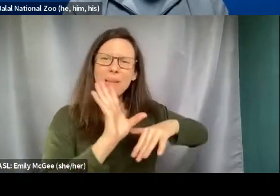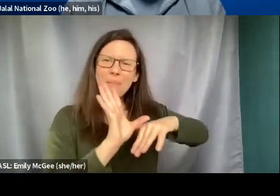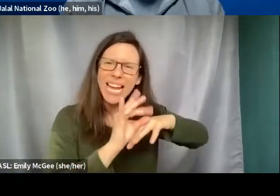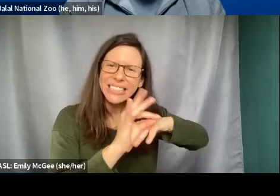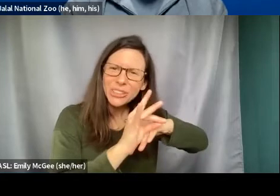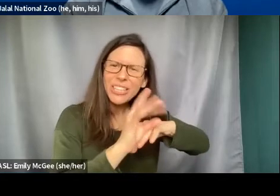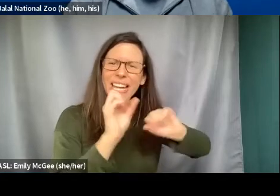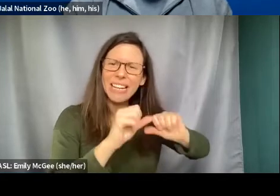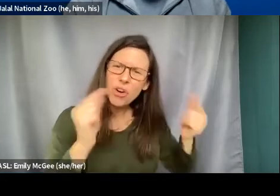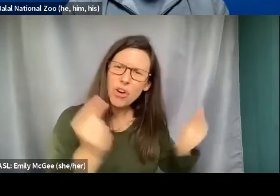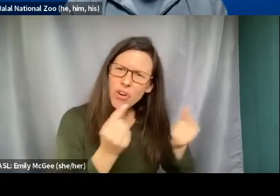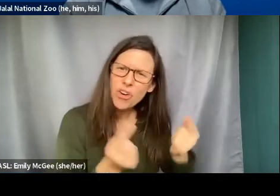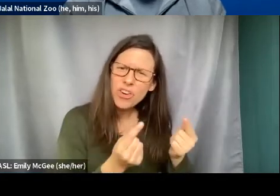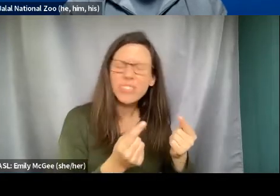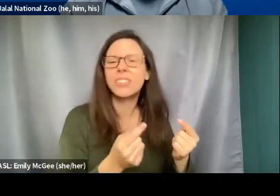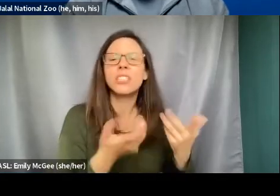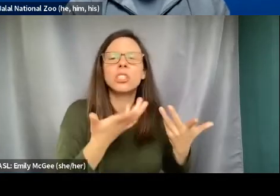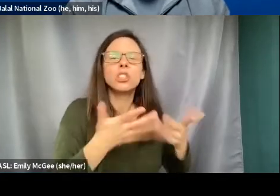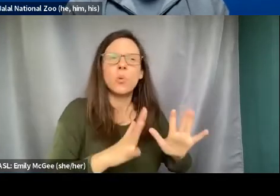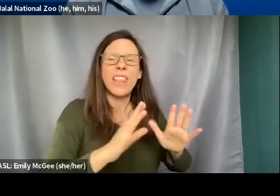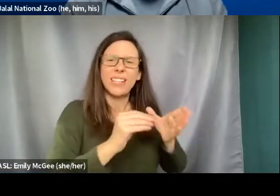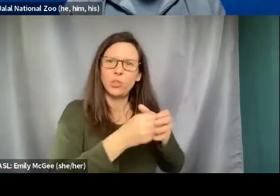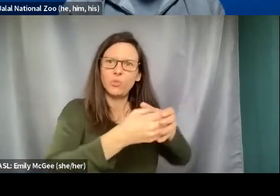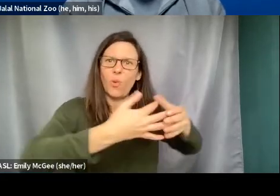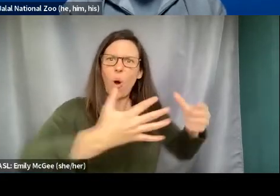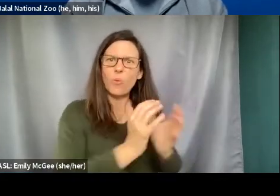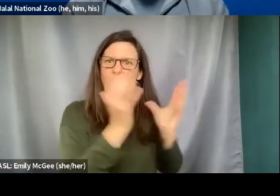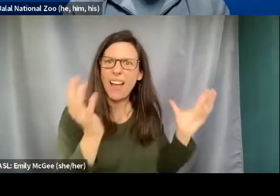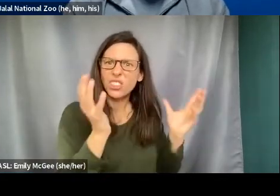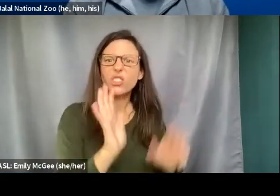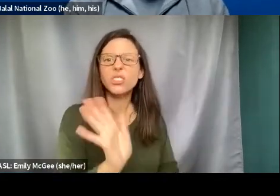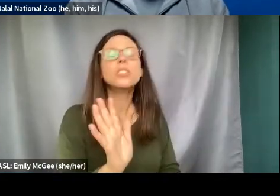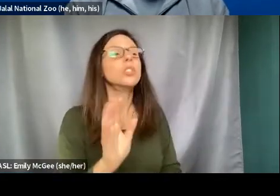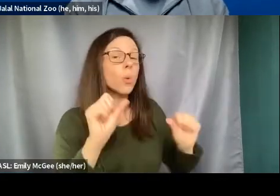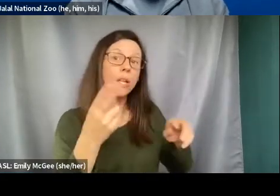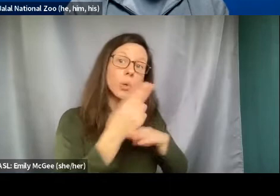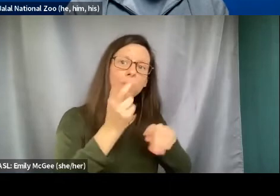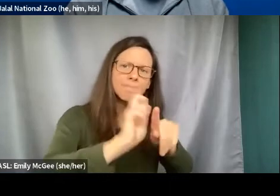So yeah we use, we have the option of using different chemicals and then using